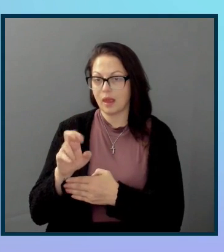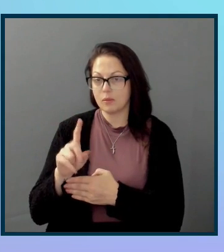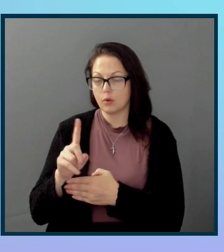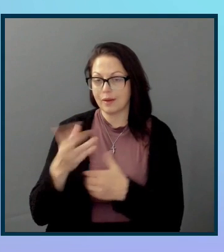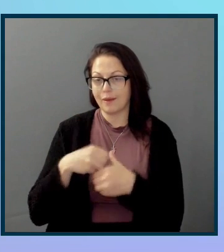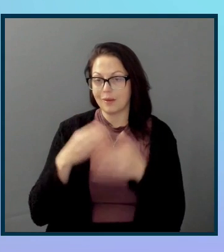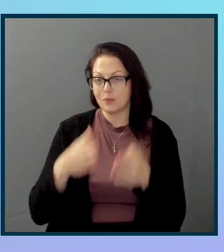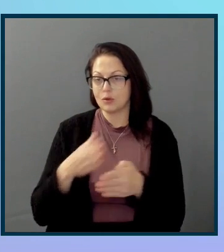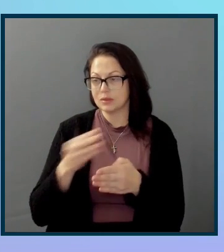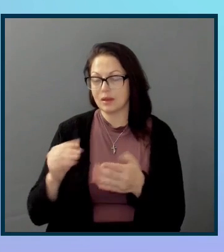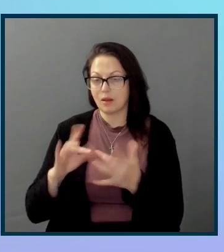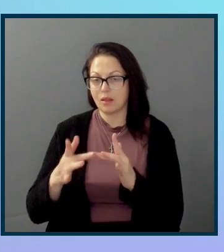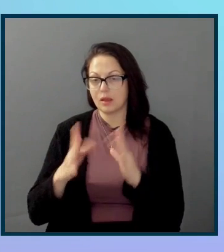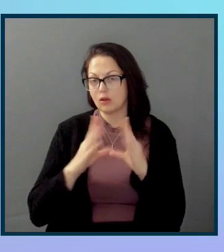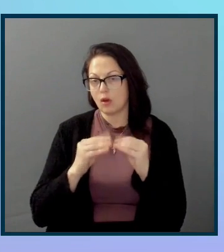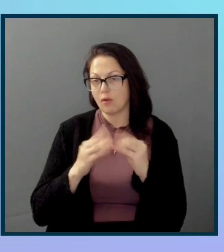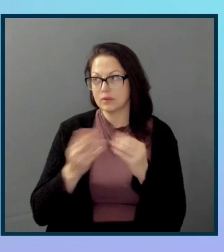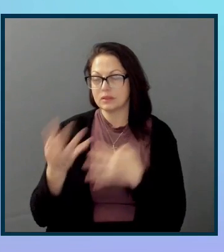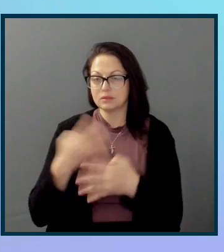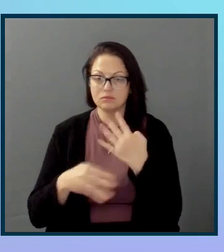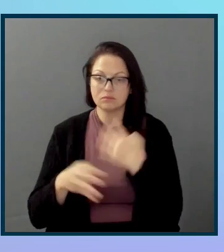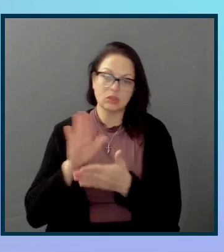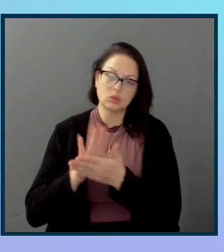in all of our conferences, interactions, schooling, work